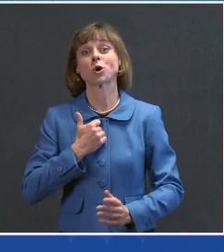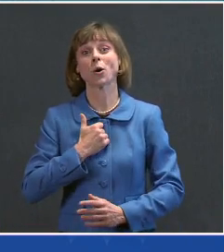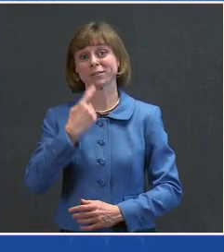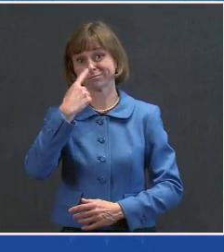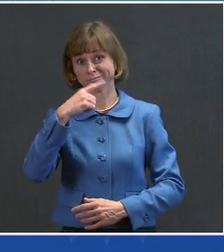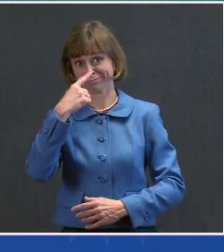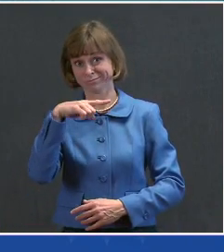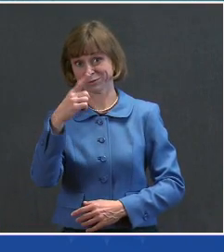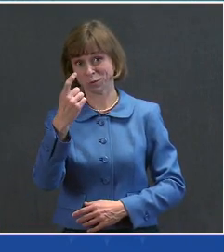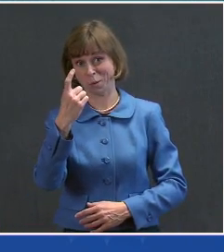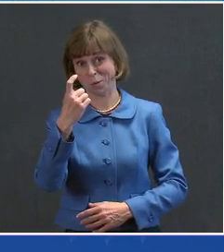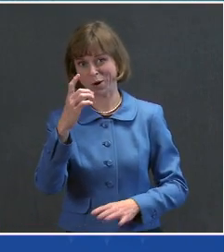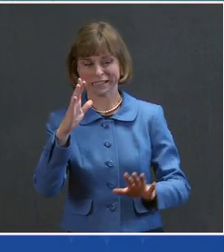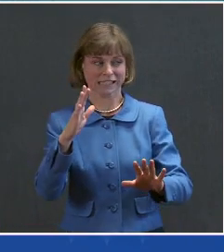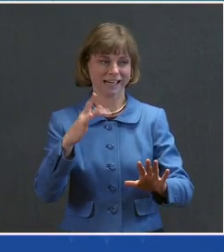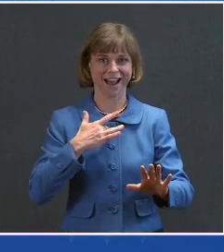Ms. Psaki: Zeke, I feel like I'm violating a rule here.